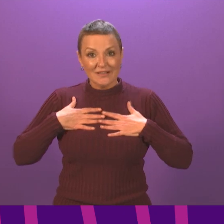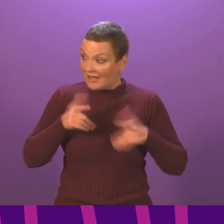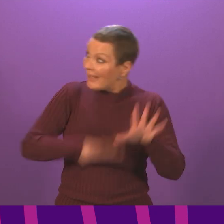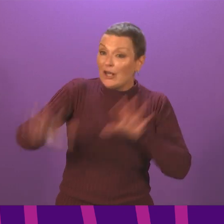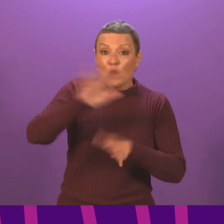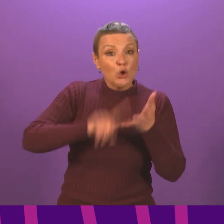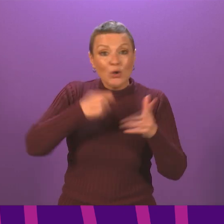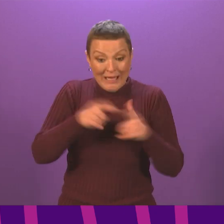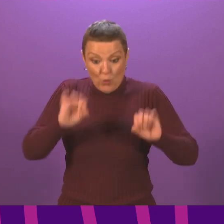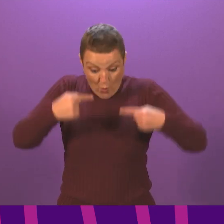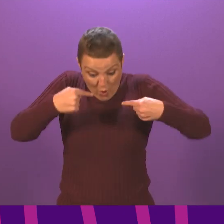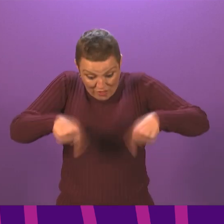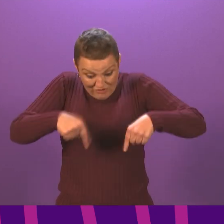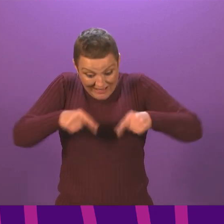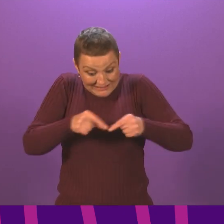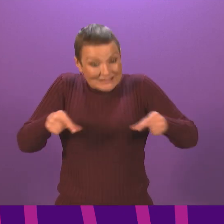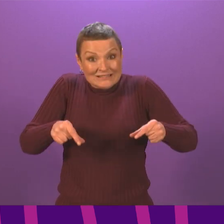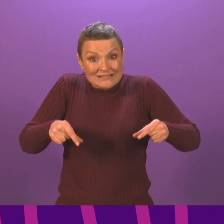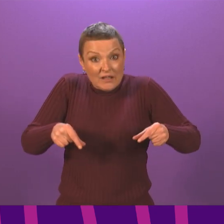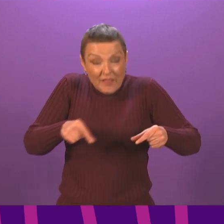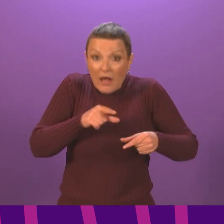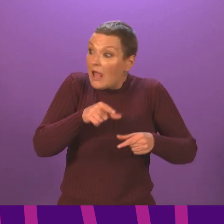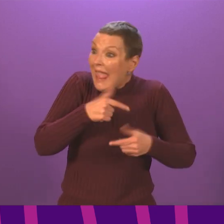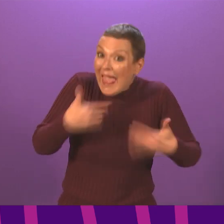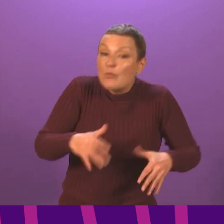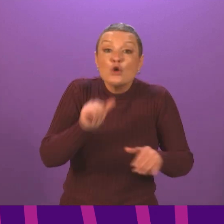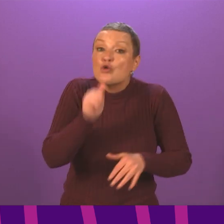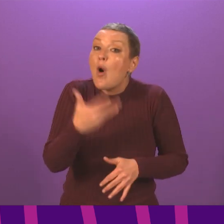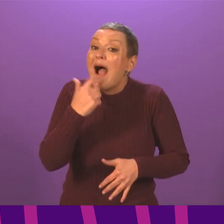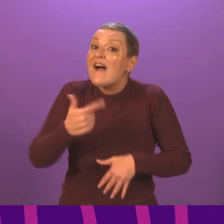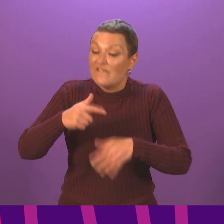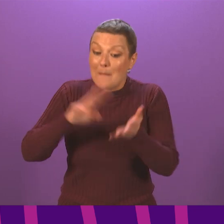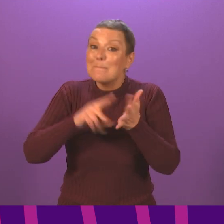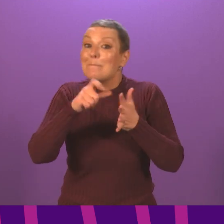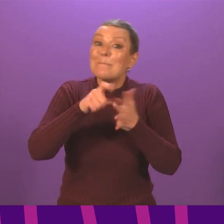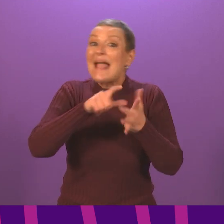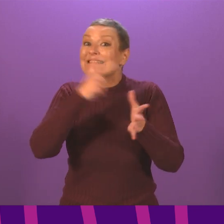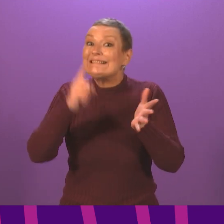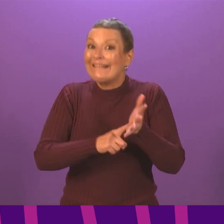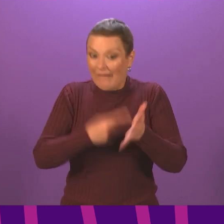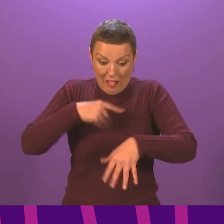is not yet across the UK authorisation for anyone who is not clinical staff to use that